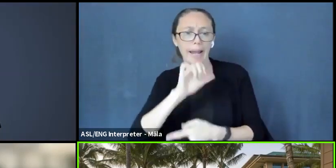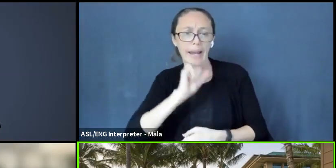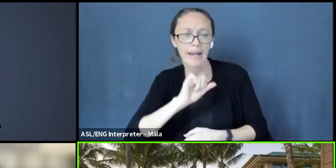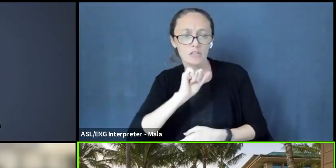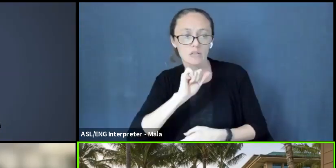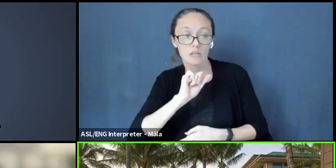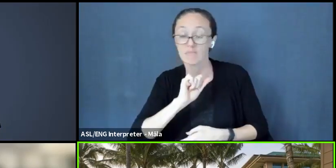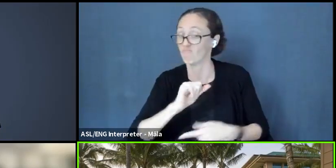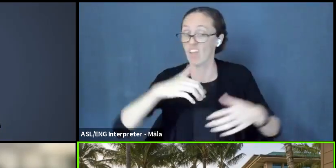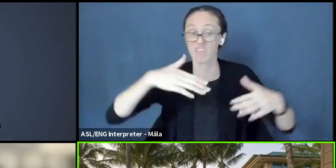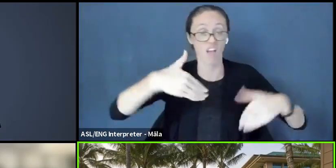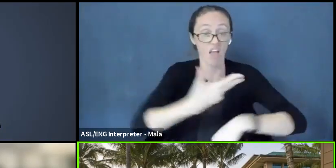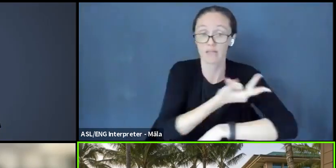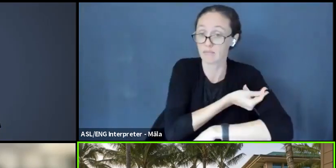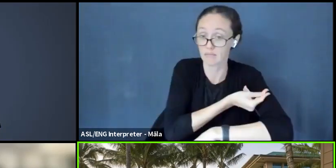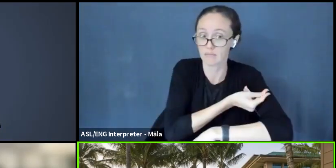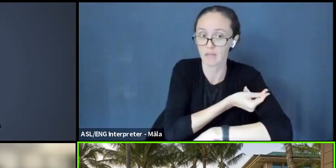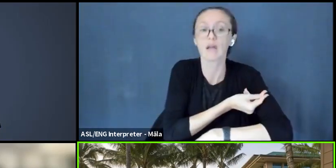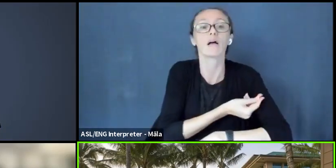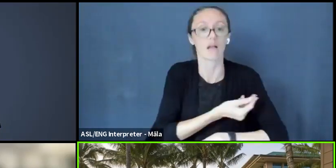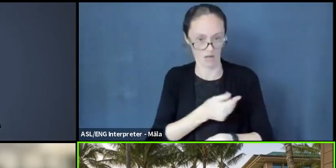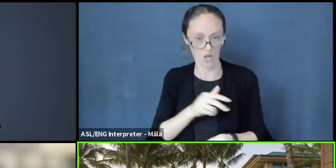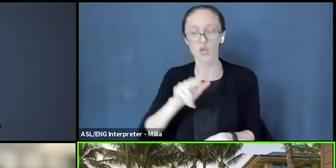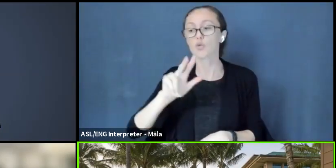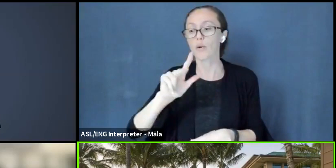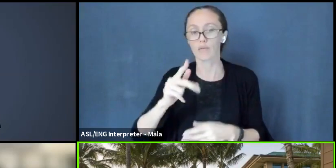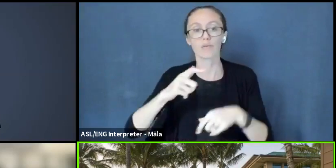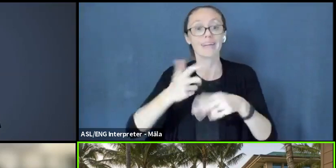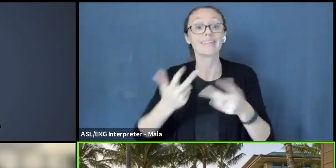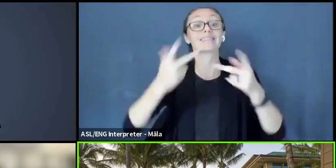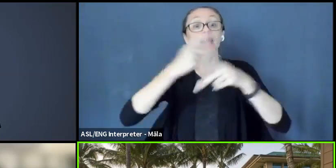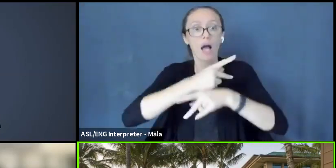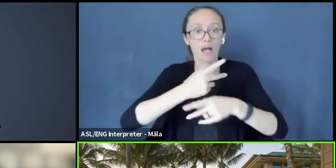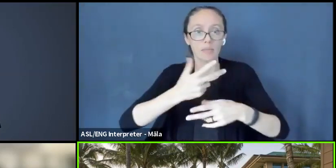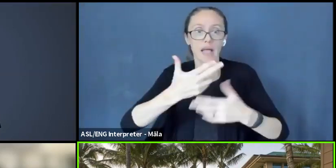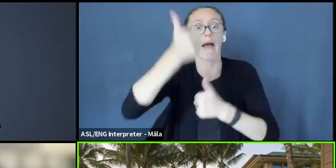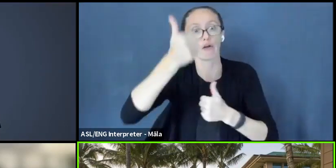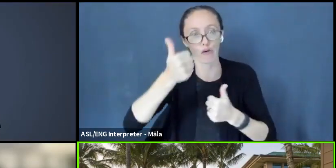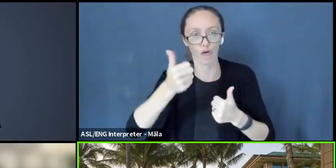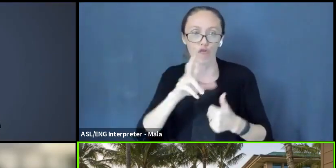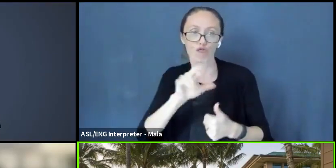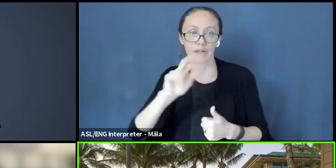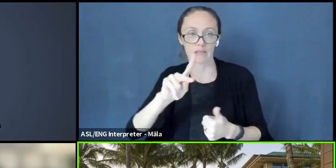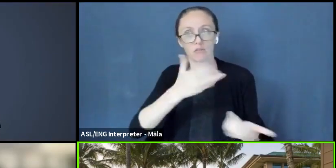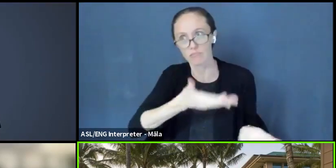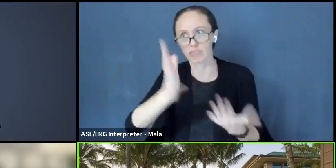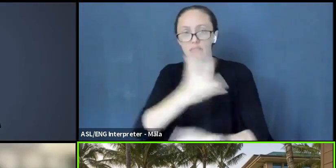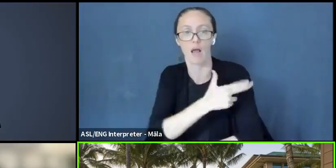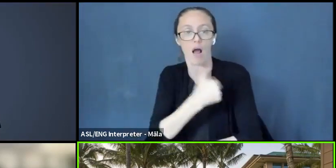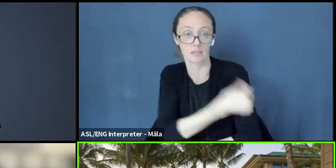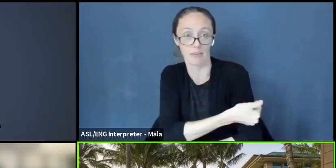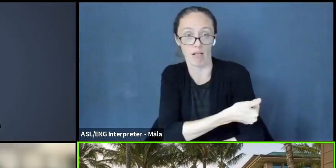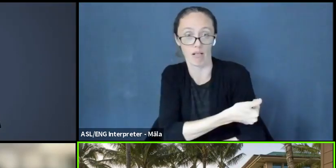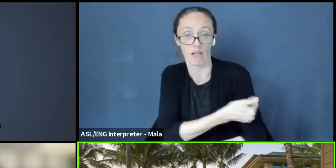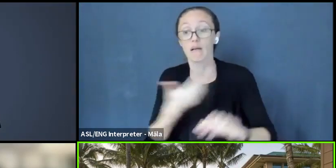younger people 23 times higher risk being hospitalized compared to those in the same